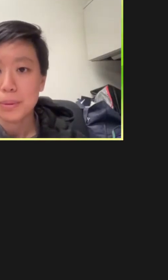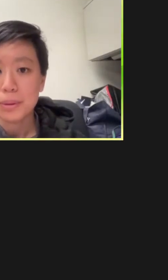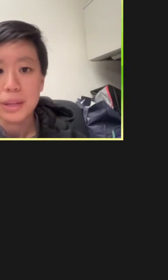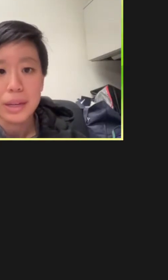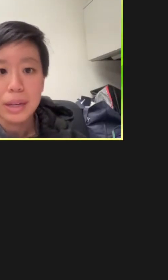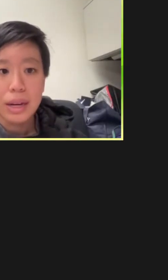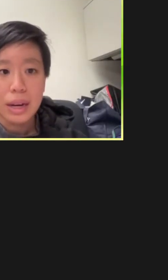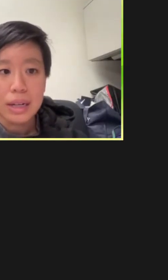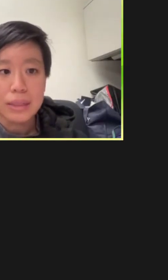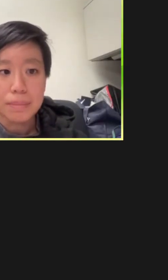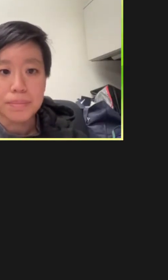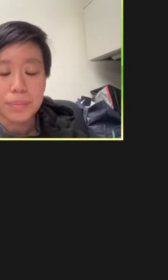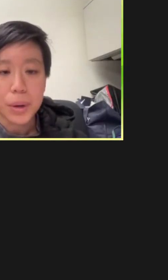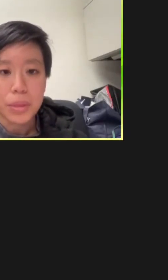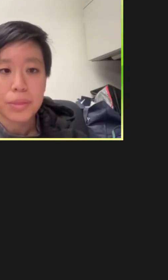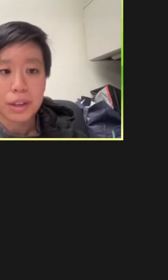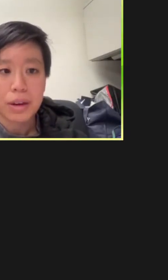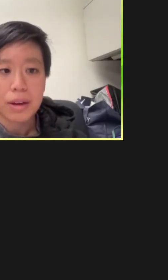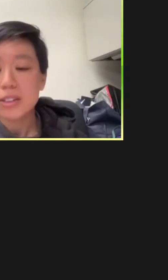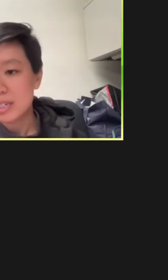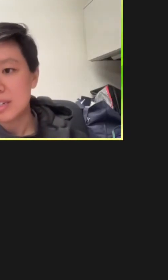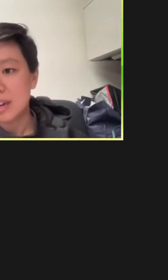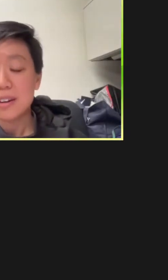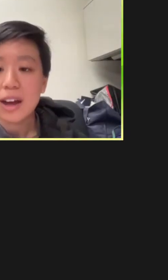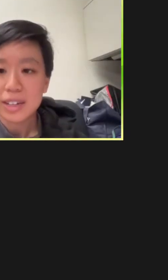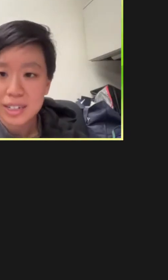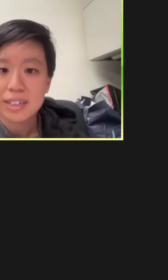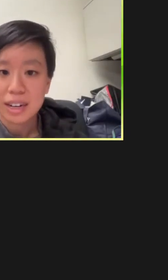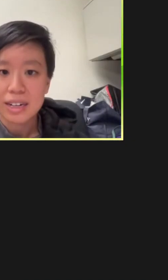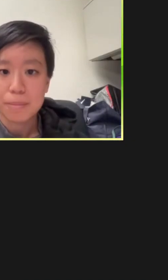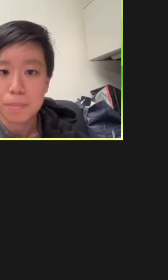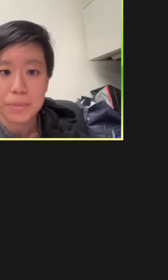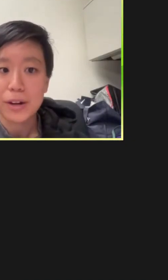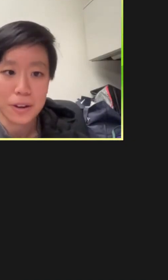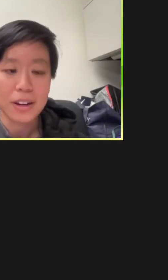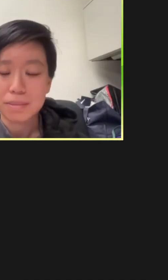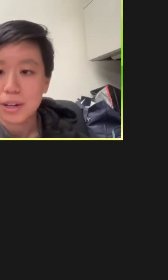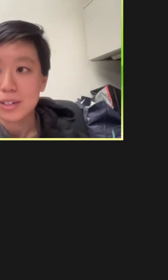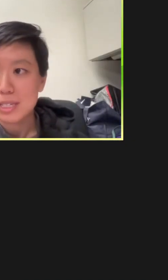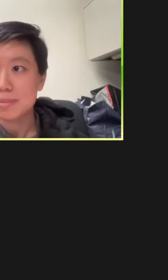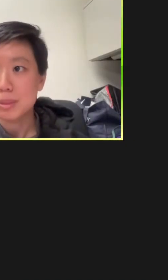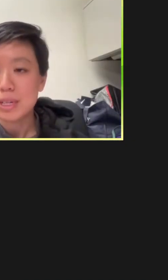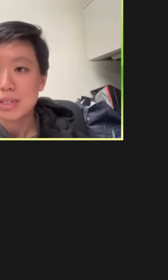people both autistic and not that are not Autism Speaks.